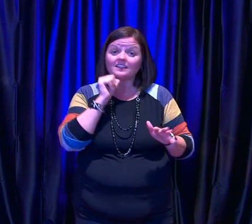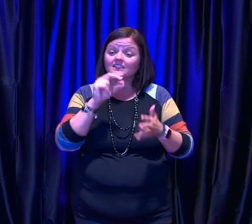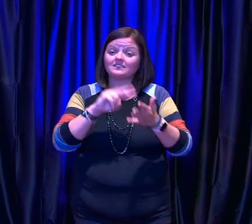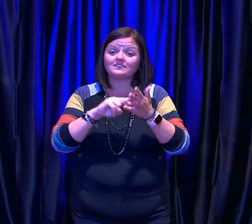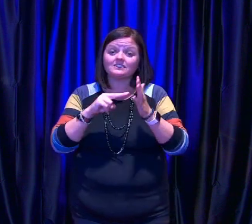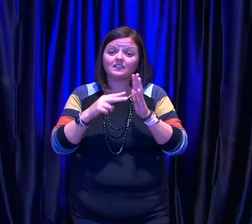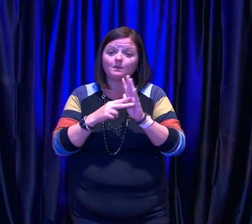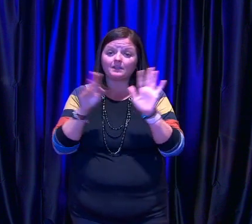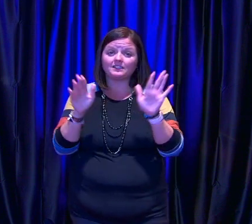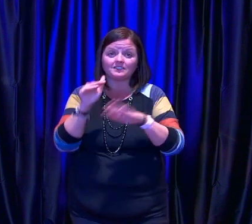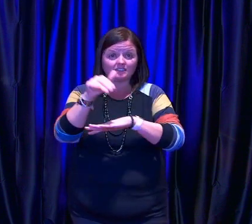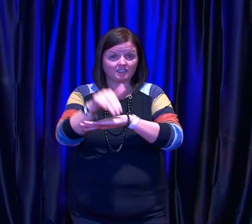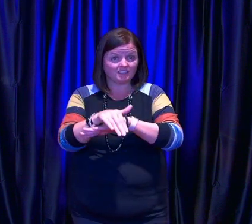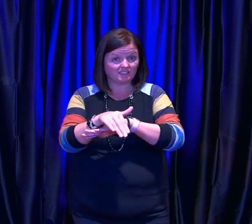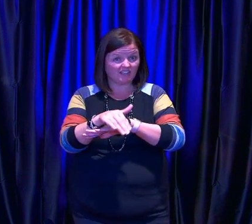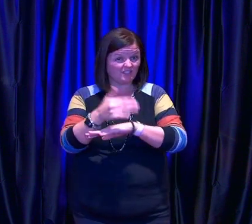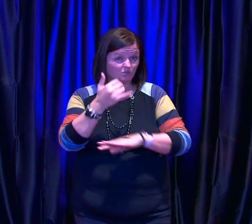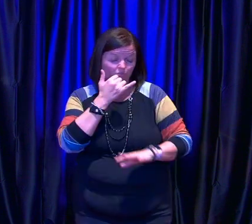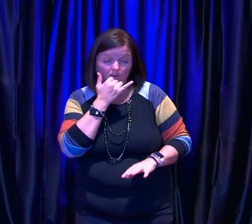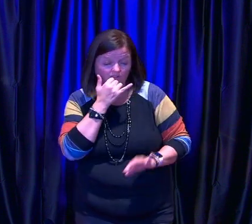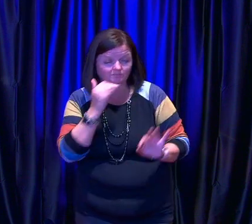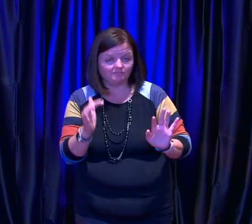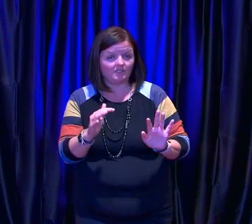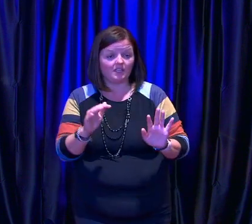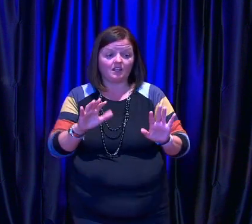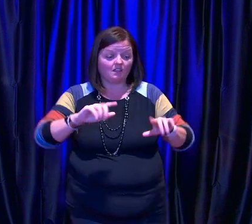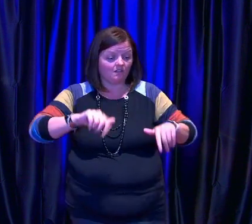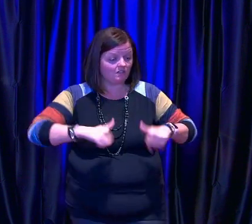sunday night's necessarily wrong there are life groups that they say you